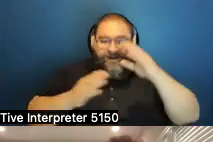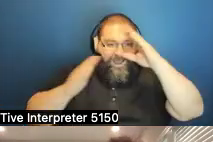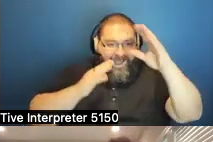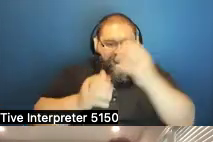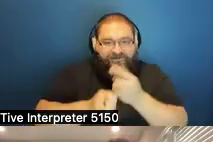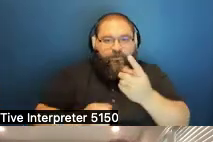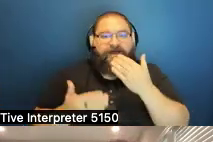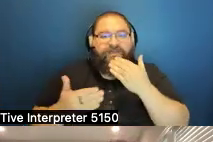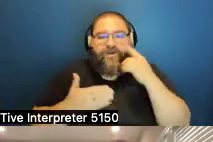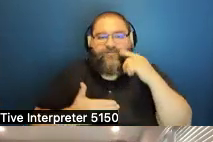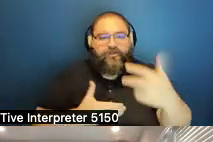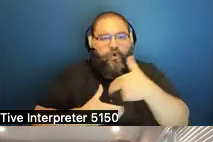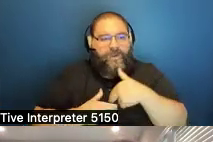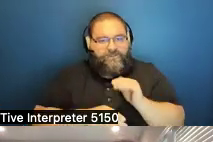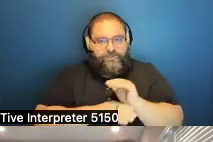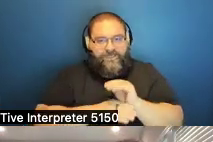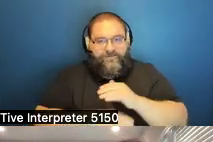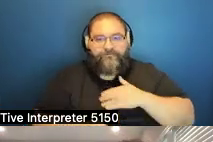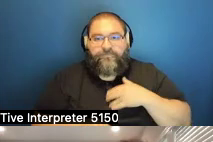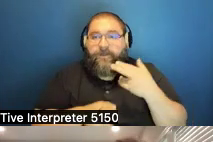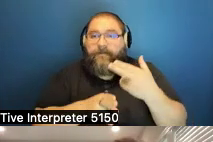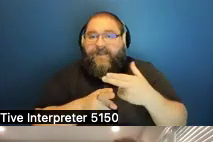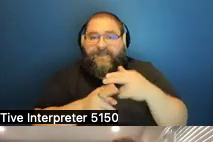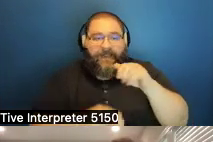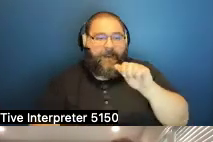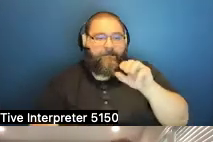19:31:15 My name is… 19:31:17 Amanda Zubricki,